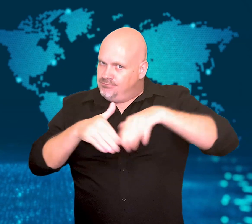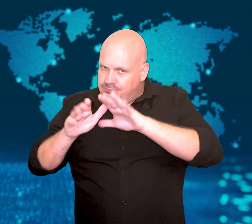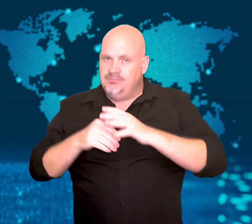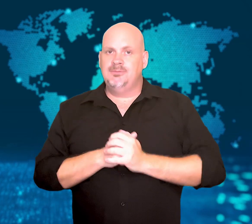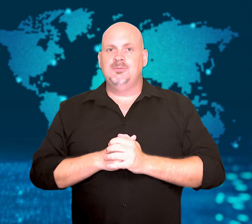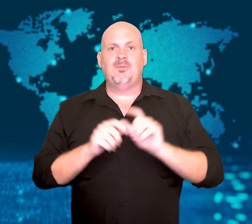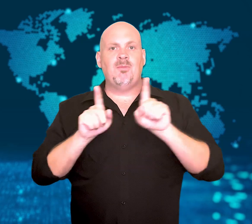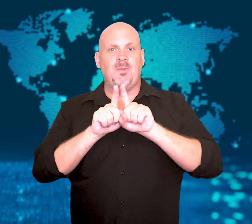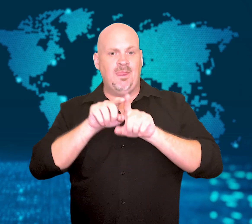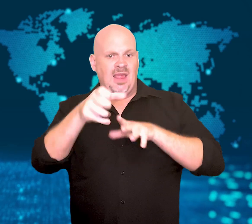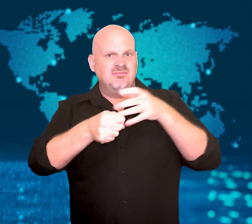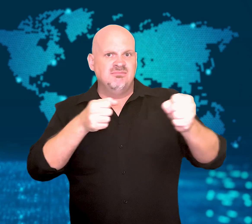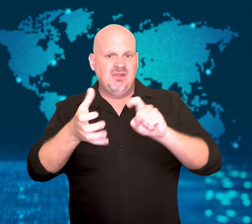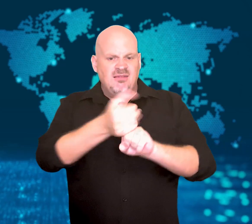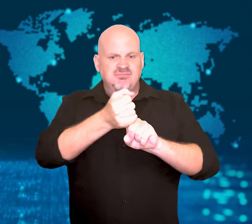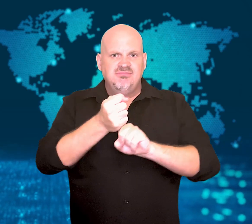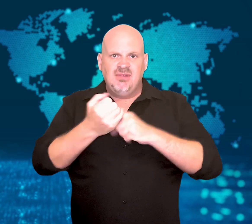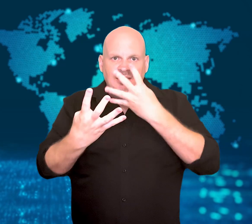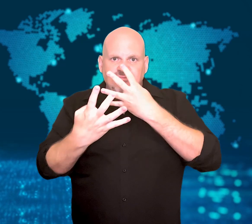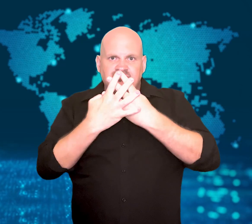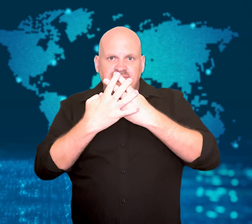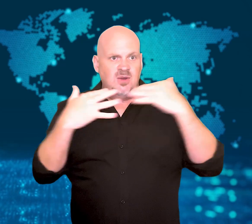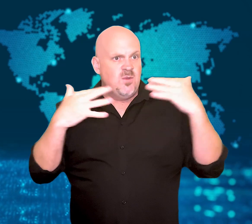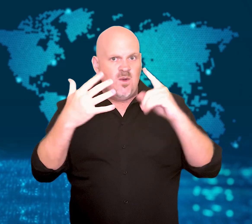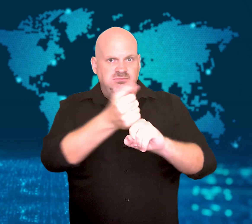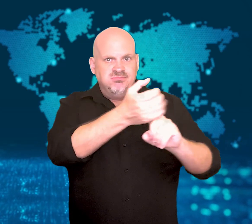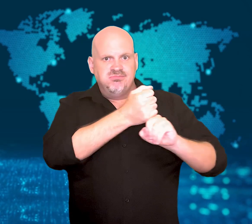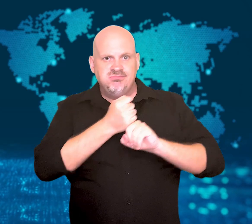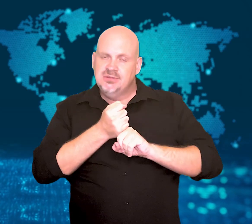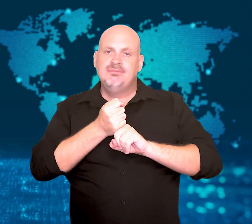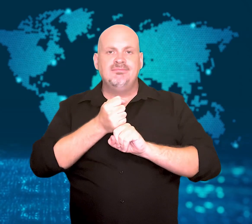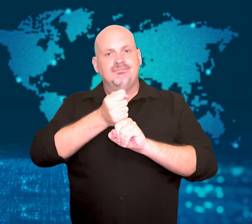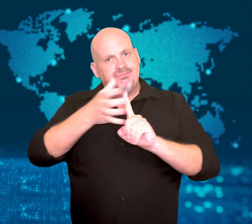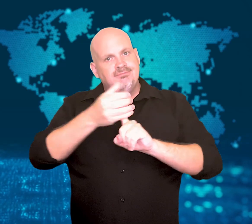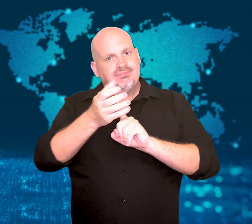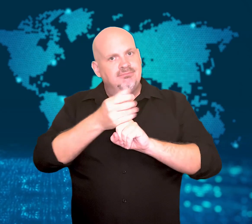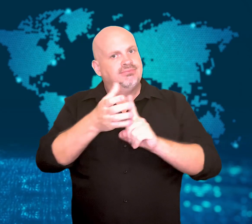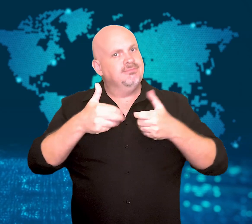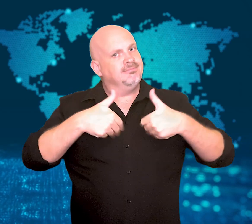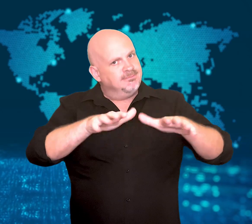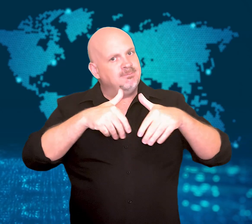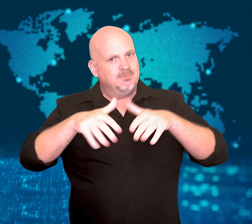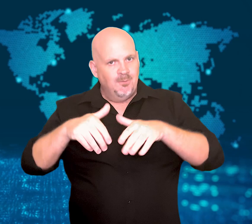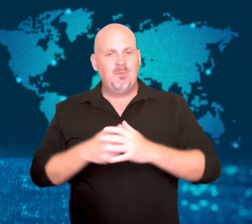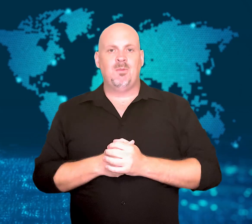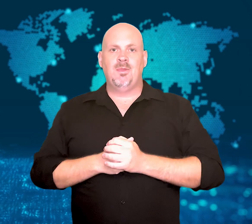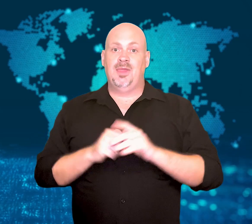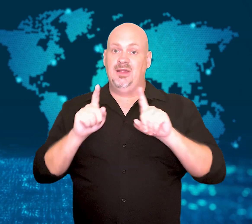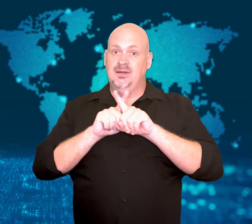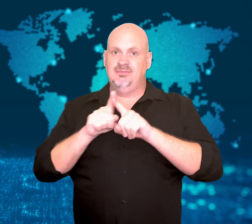They are also calling for withdrawal of Russian troops,